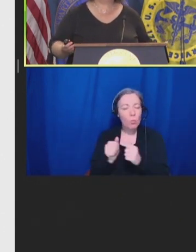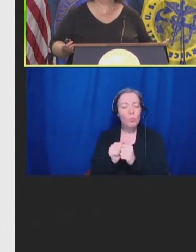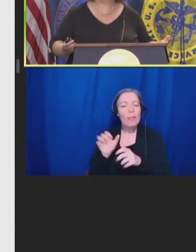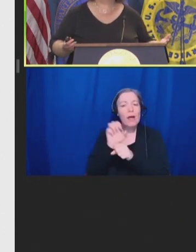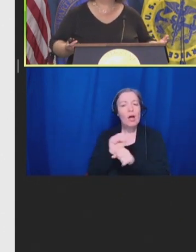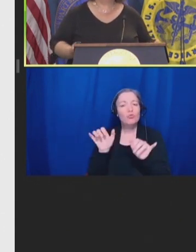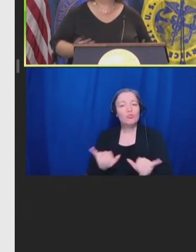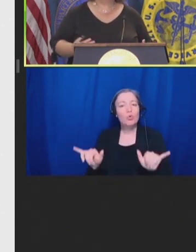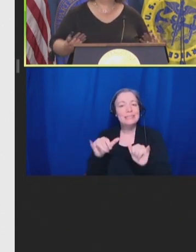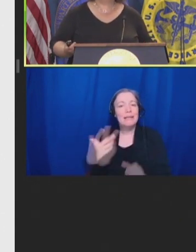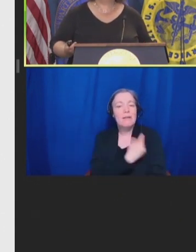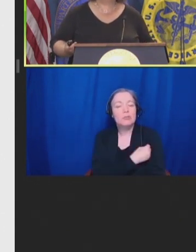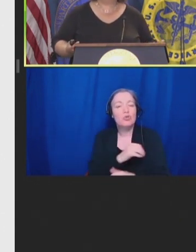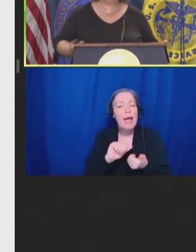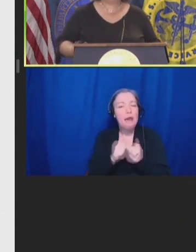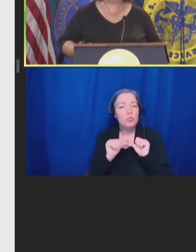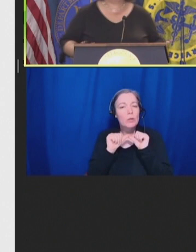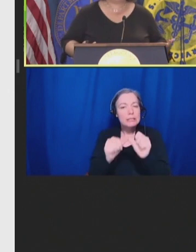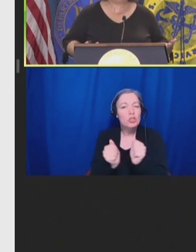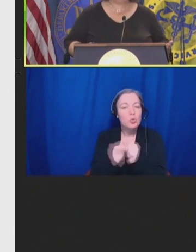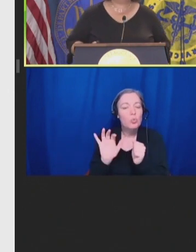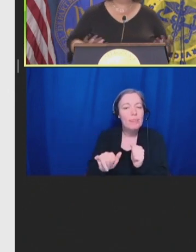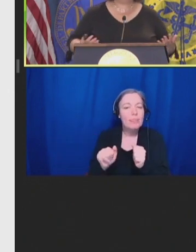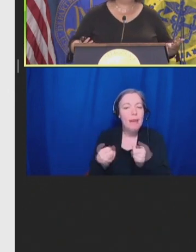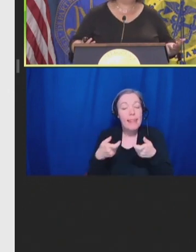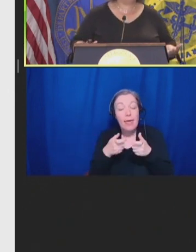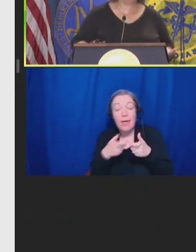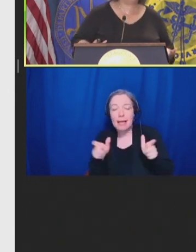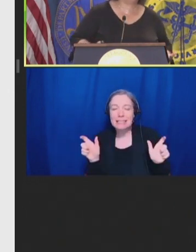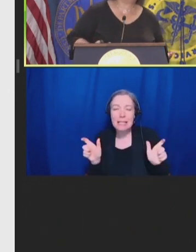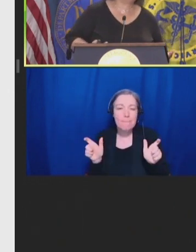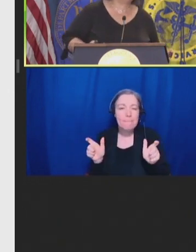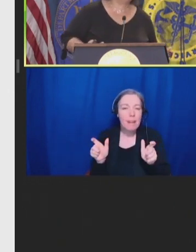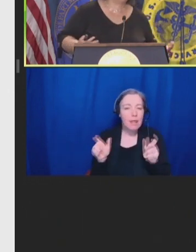network, what's the appropriate network to have, when is it appropriate to use this expanded